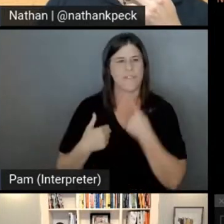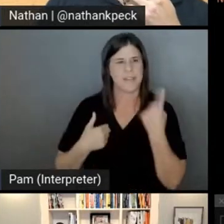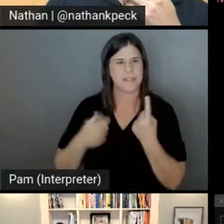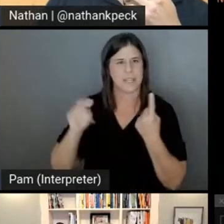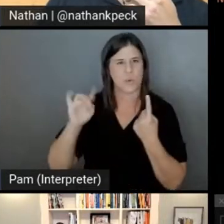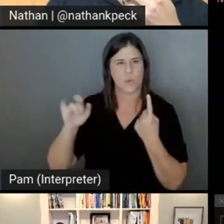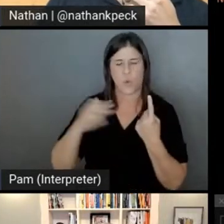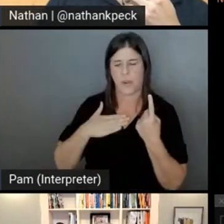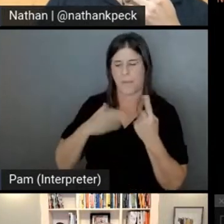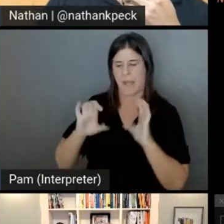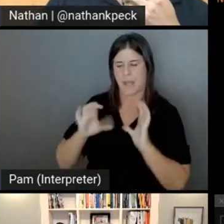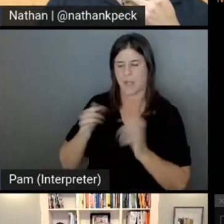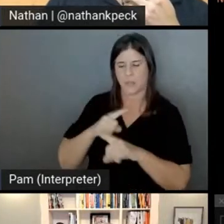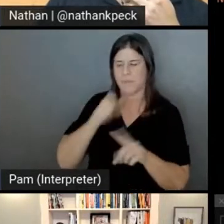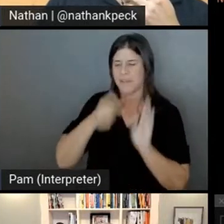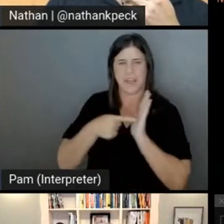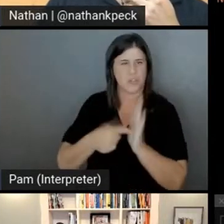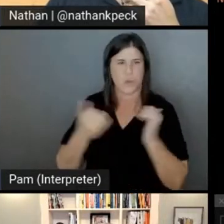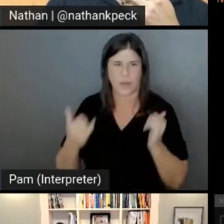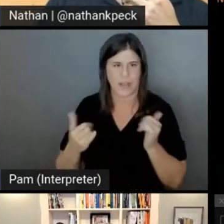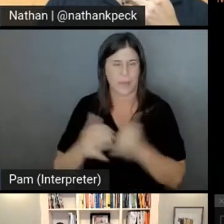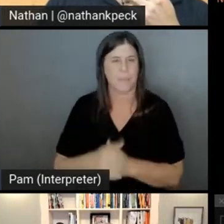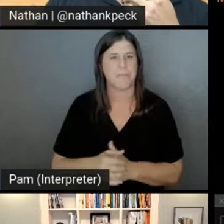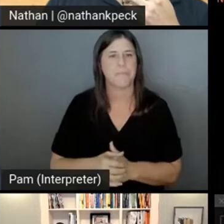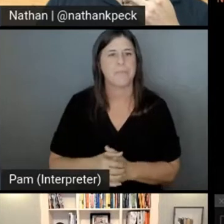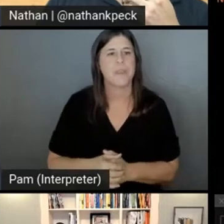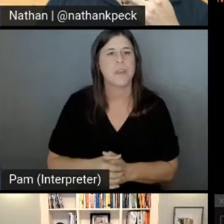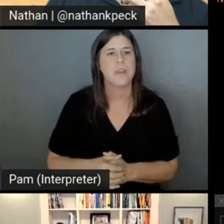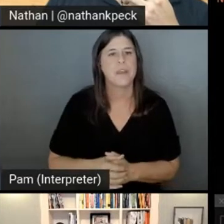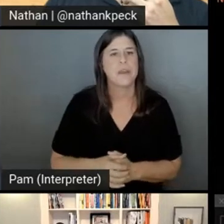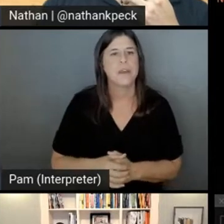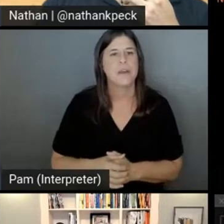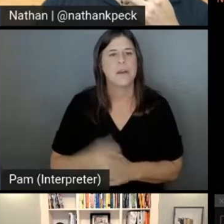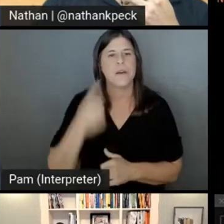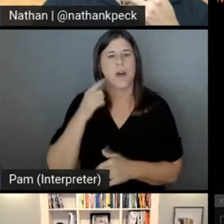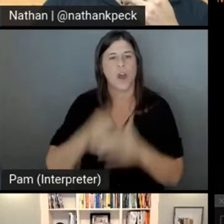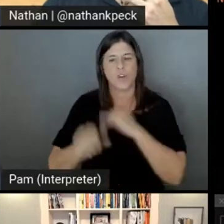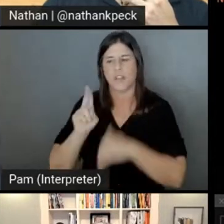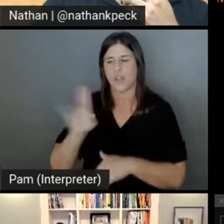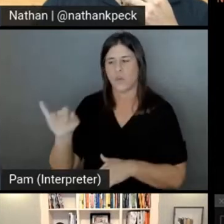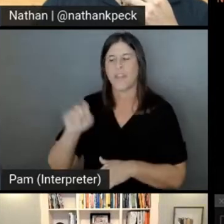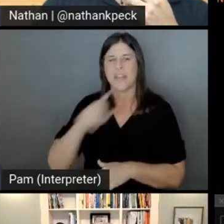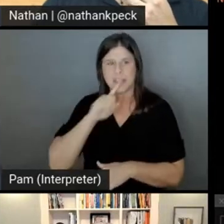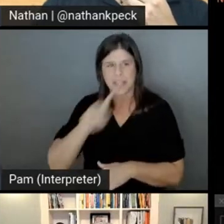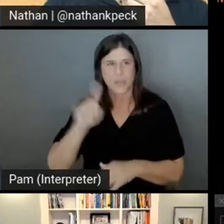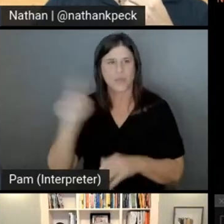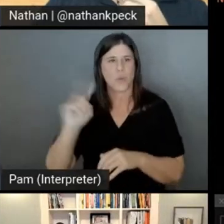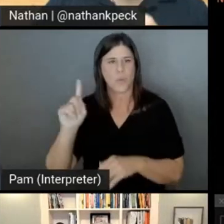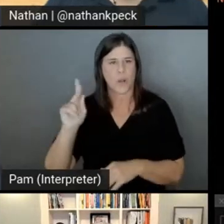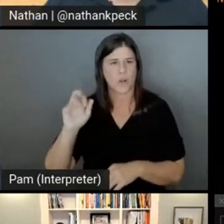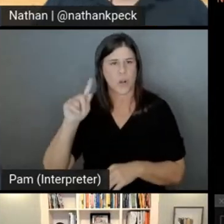but that's just not shown in this UI. That's actually where Karpenter's running. So Karpenter is installed